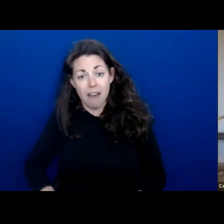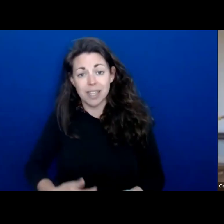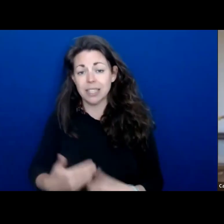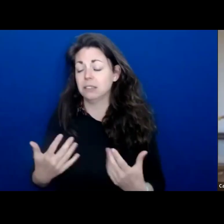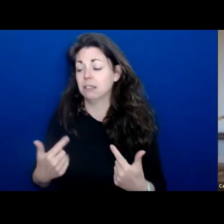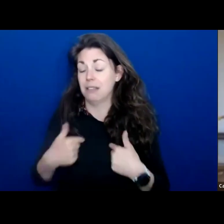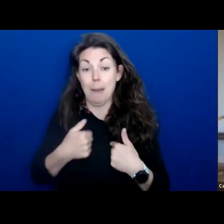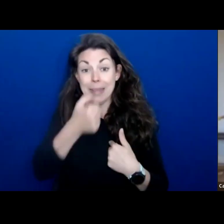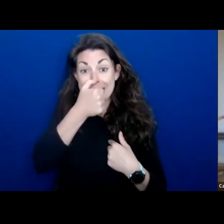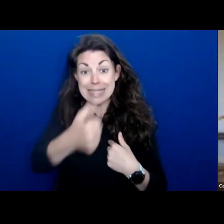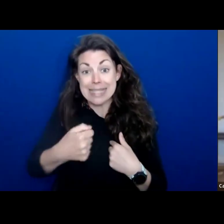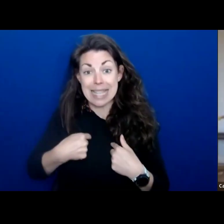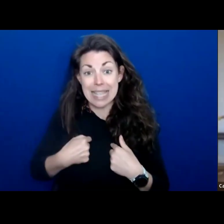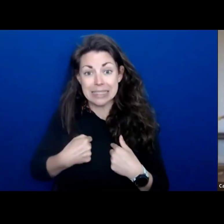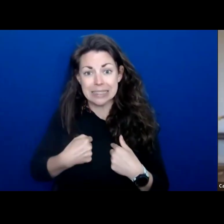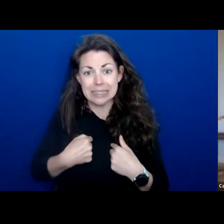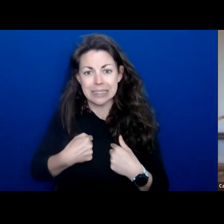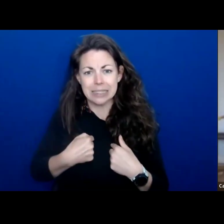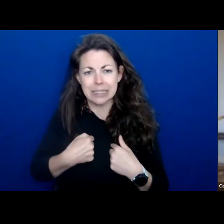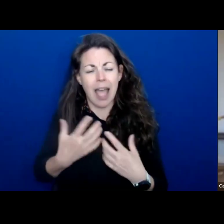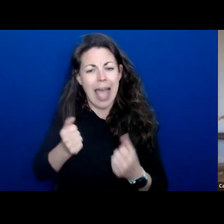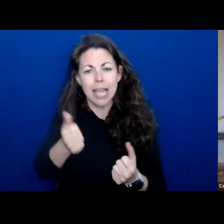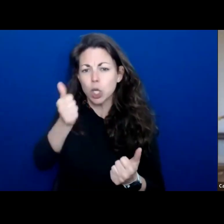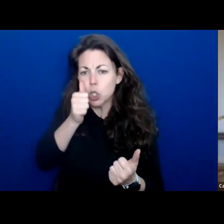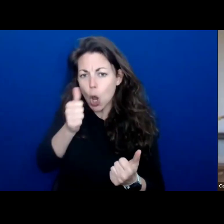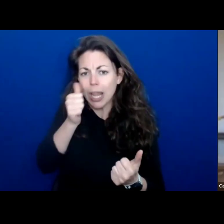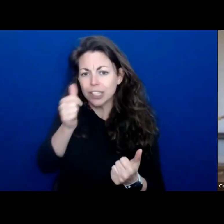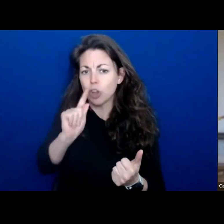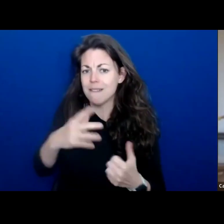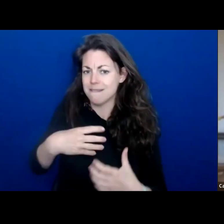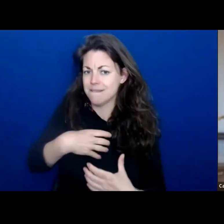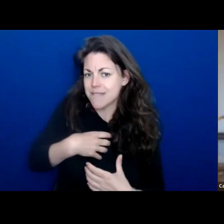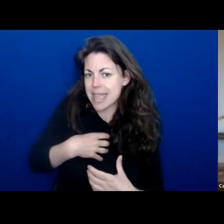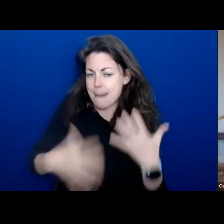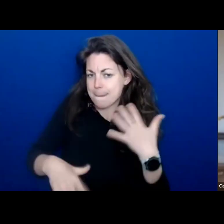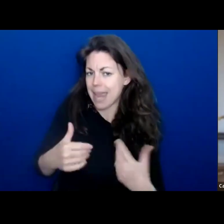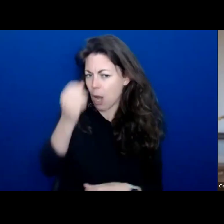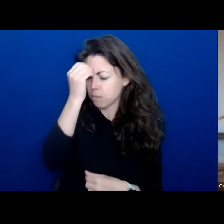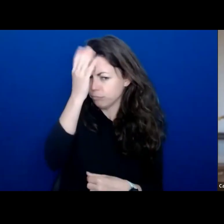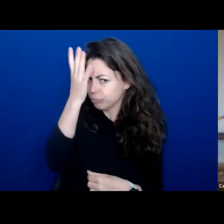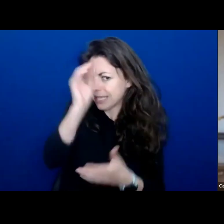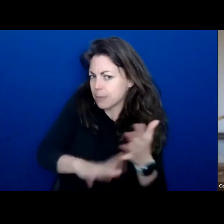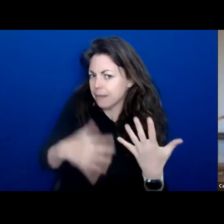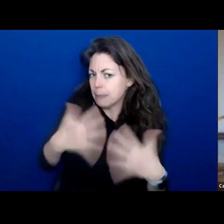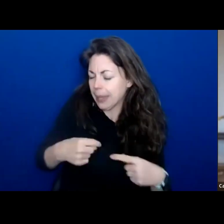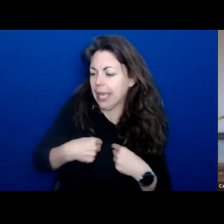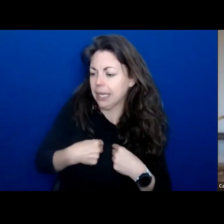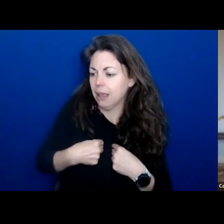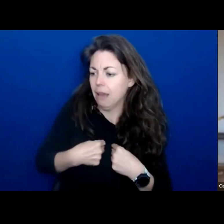knew enough about fear and pain herself at that very young age, I had this huge empathetic heart